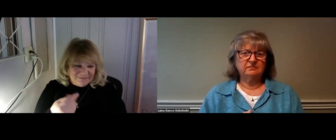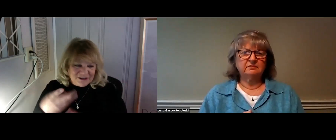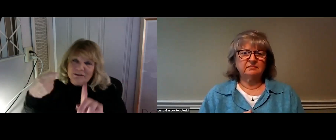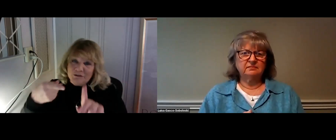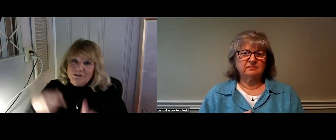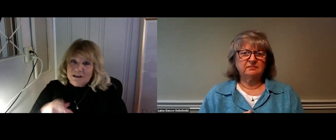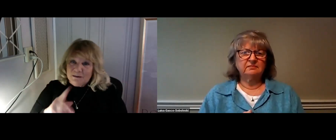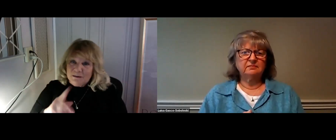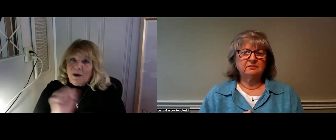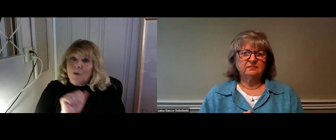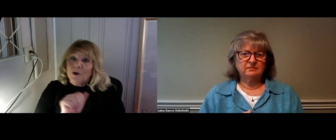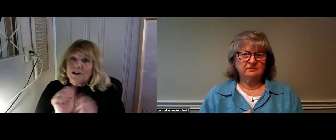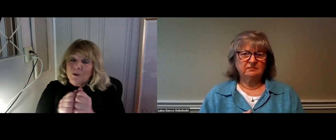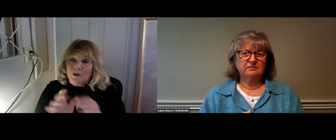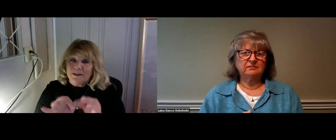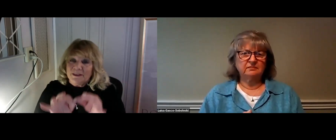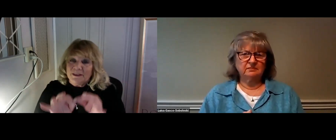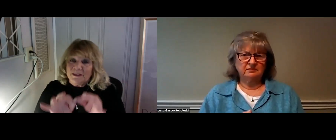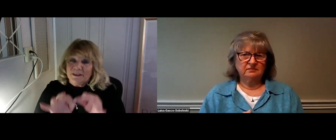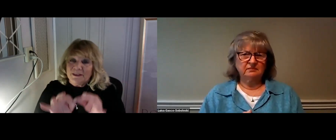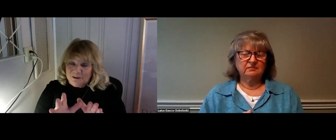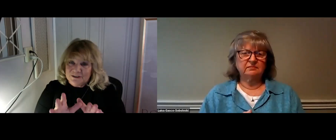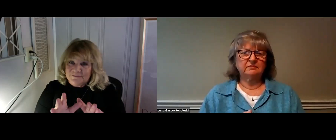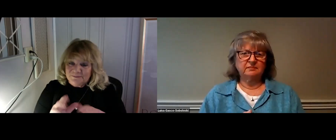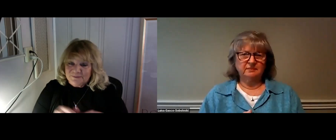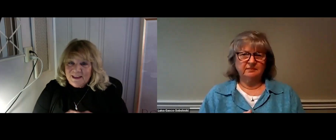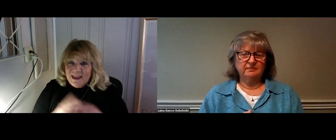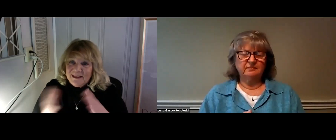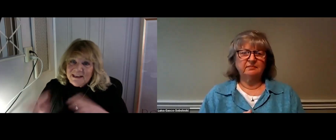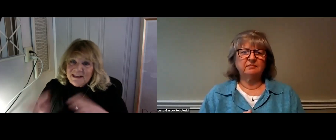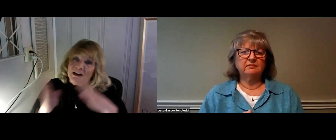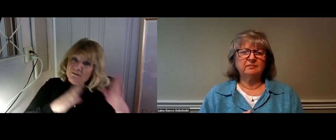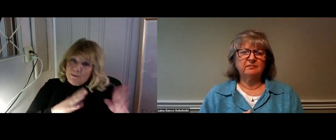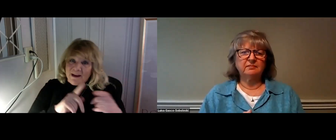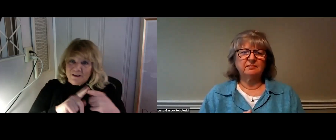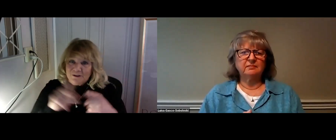a few tips about working with interpreters. Now I'll give it back to